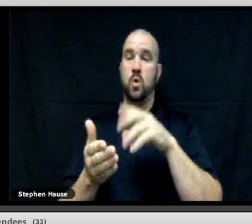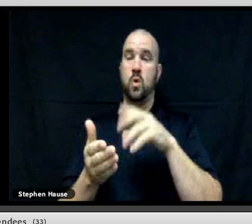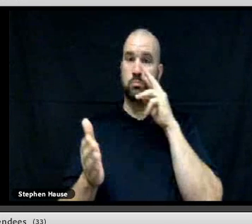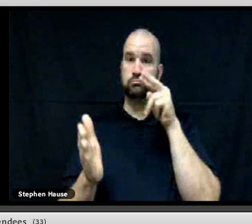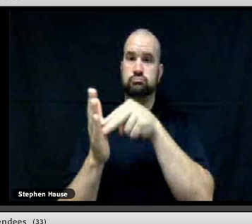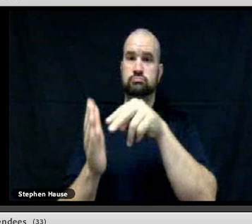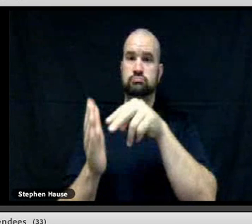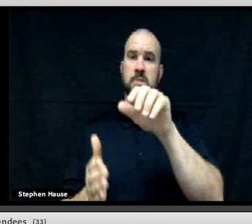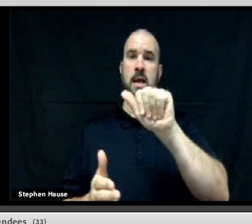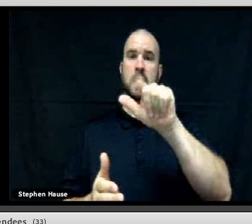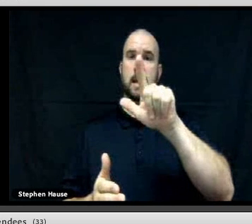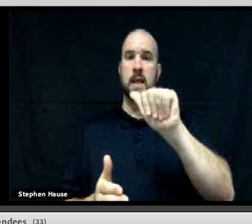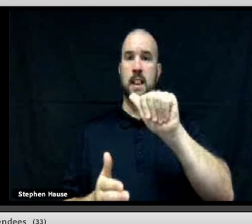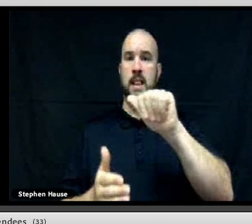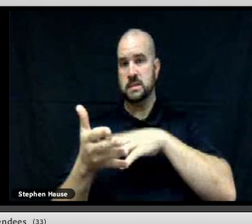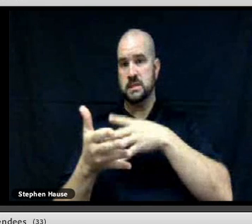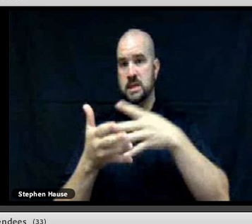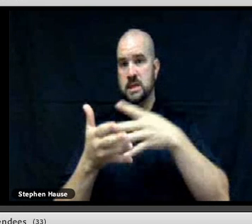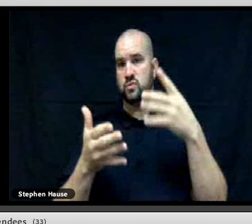about some of those sessions that they'll be offering.